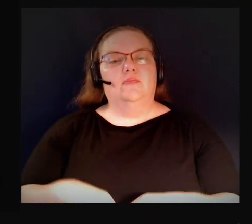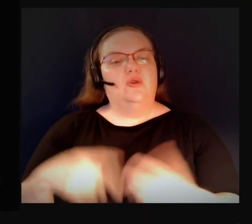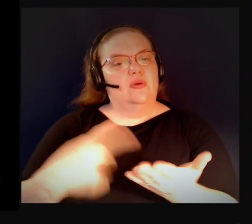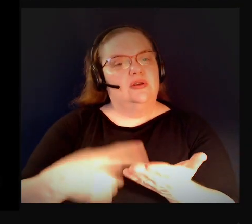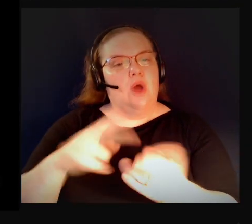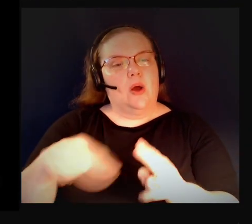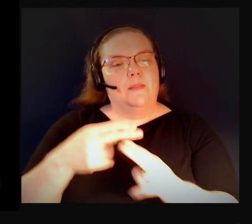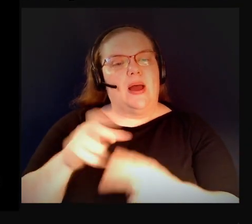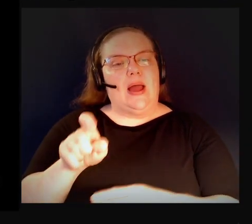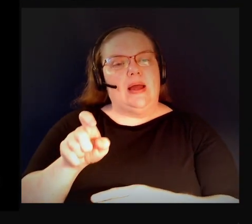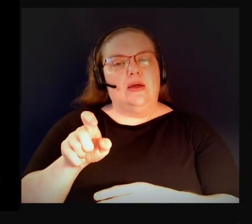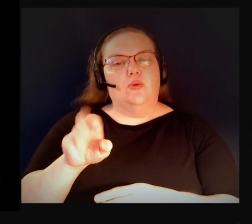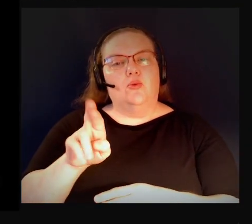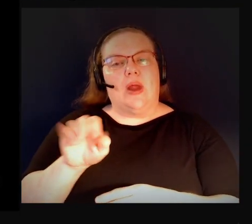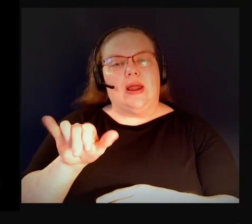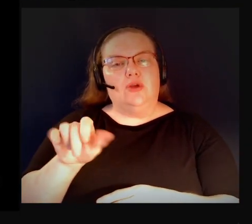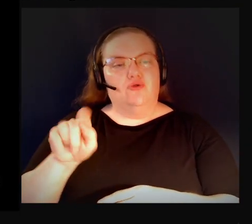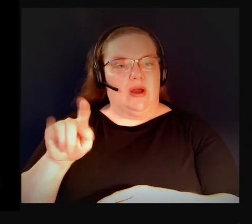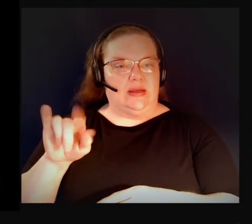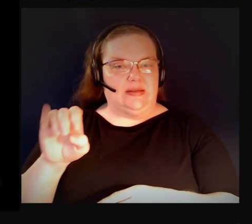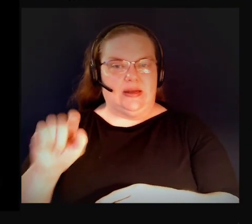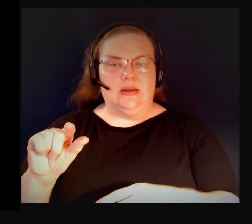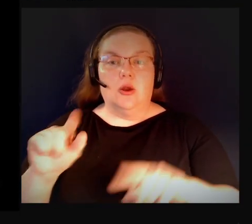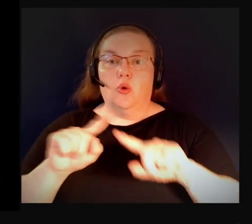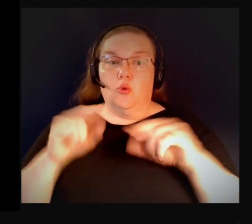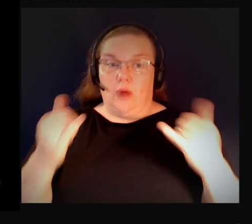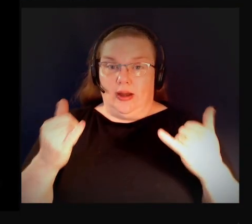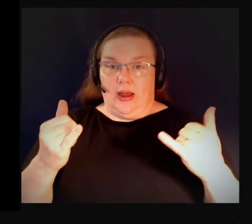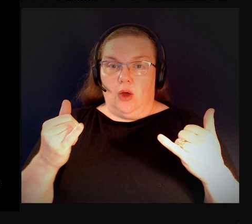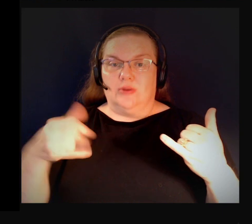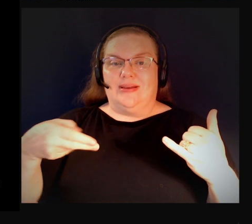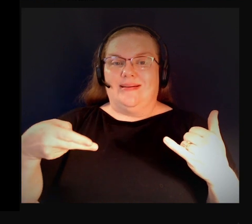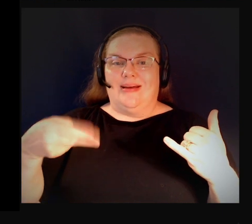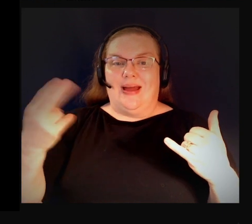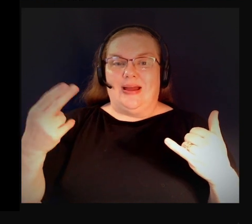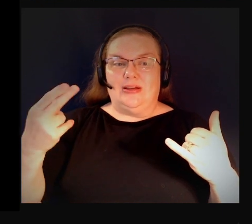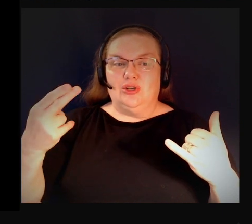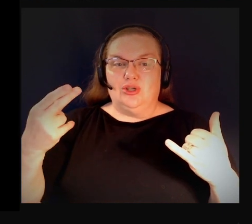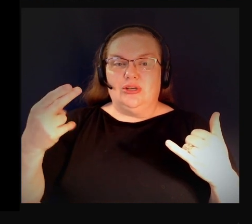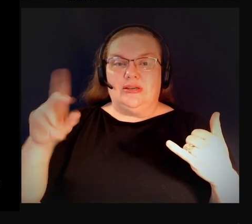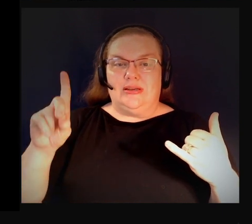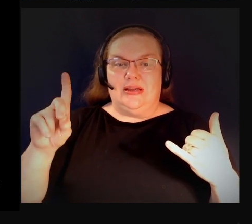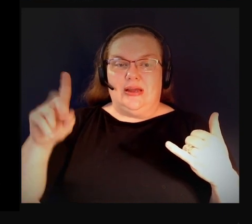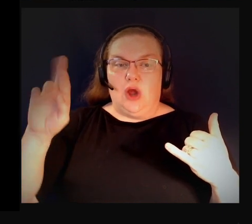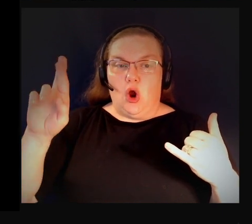Currently, ray tracing is only supported when using Unity's High Definition Rendering Pipeline, or HDRP.